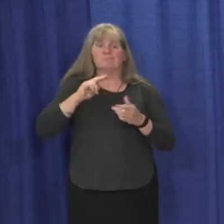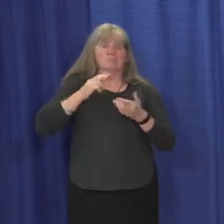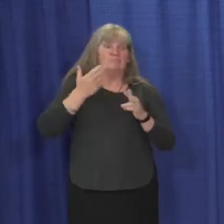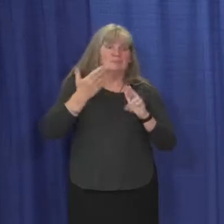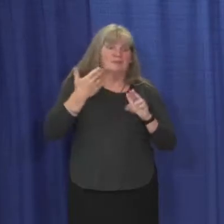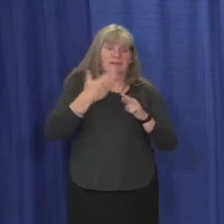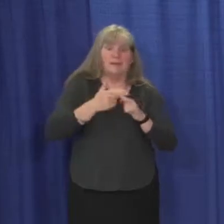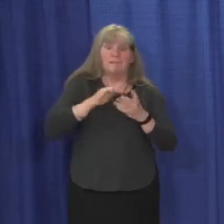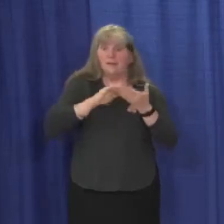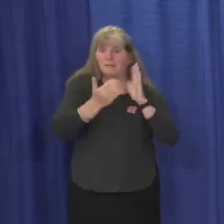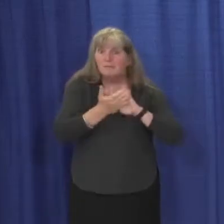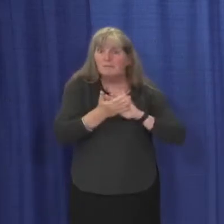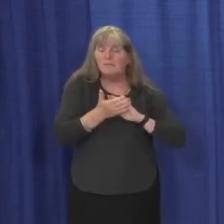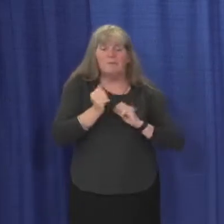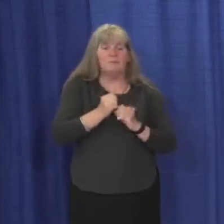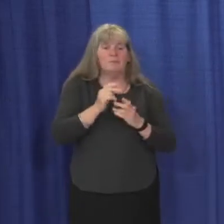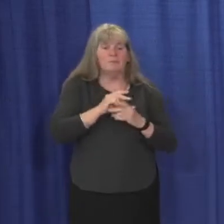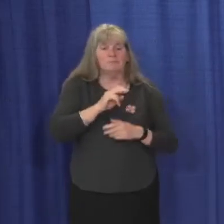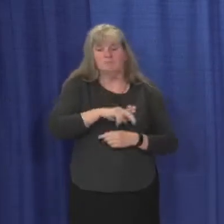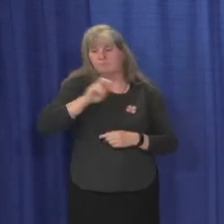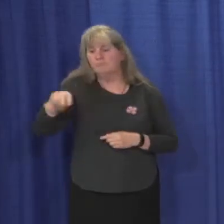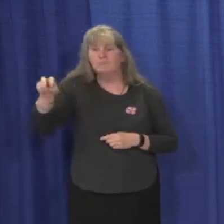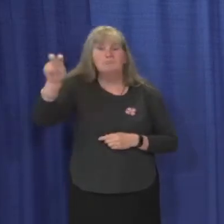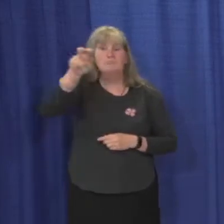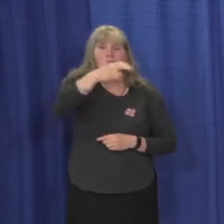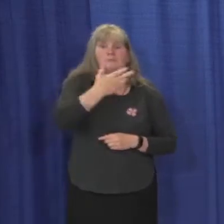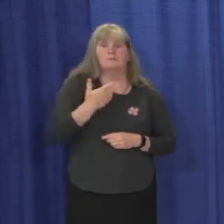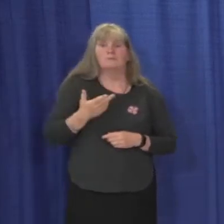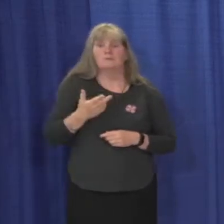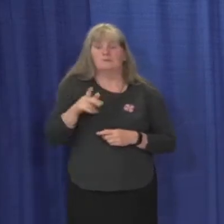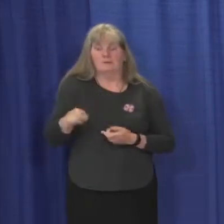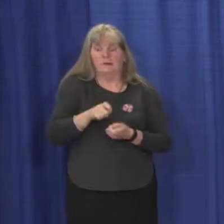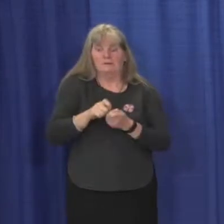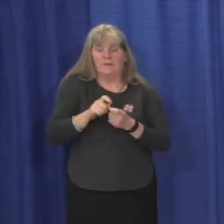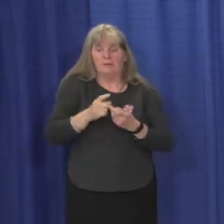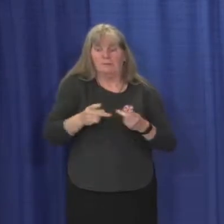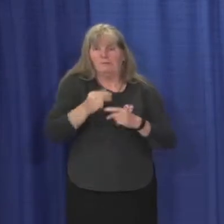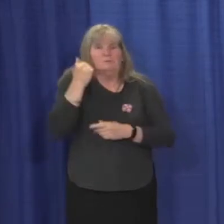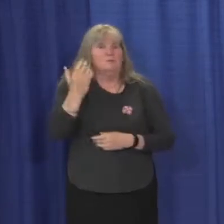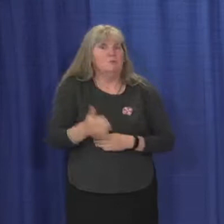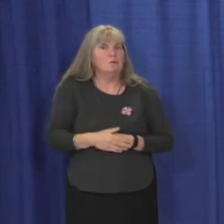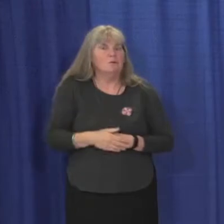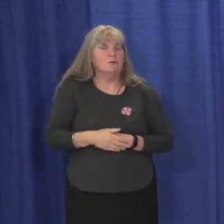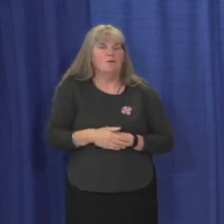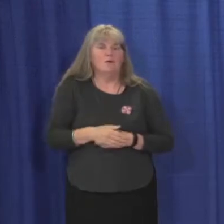identify their community of residents, people move around and tracking of all the rapid